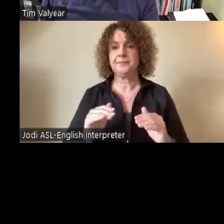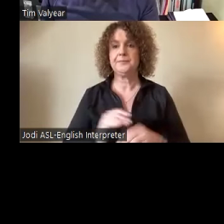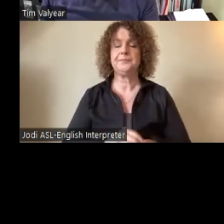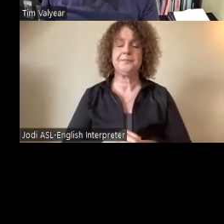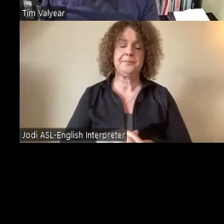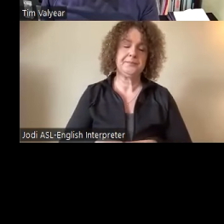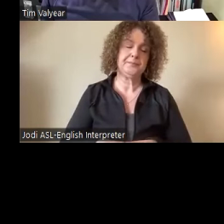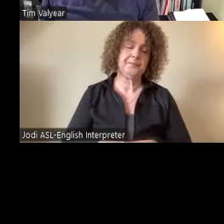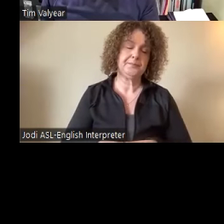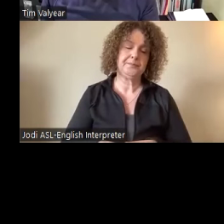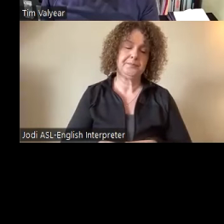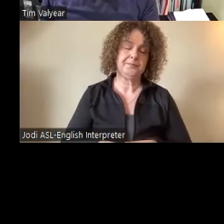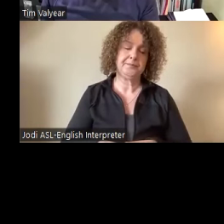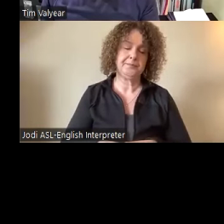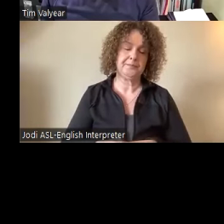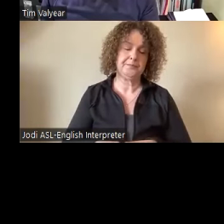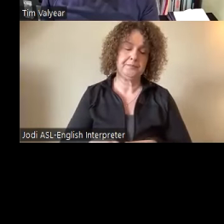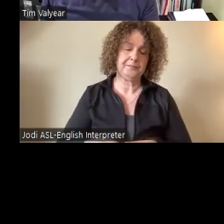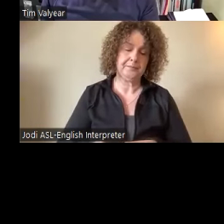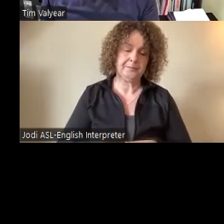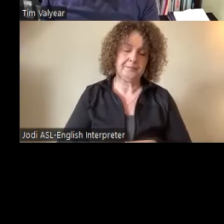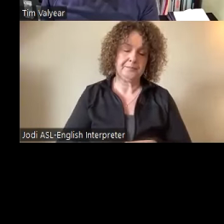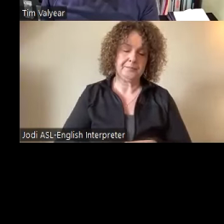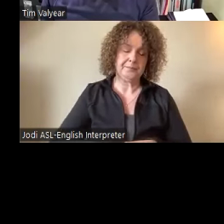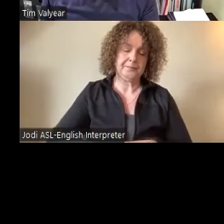end this poll in five, four, three,